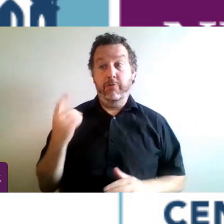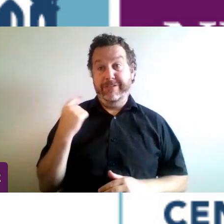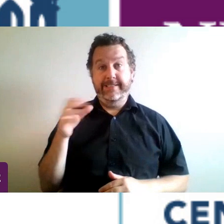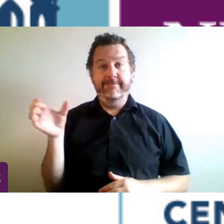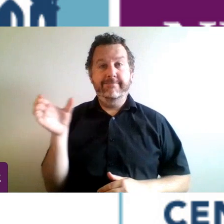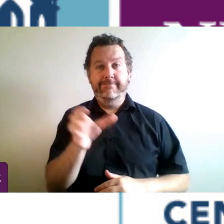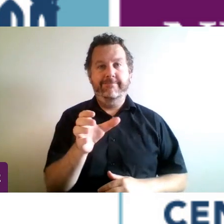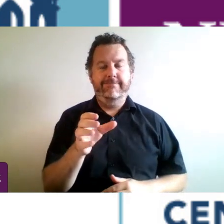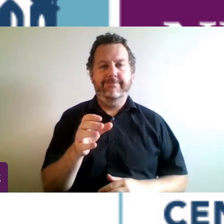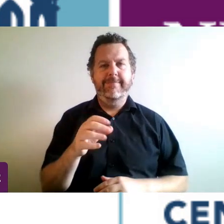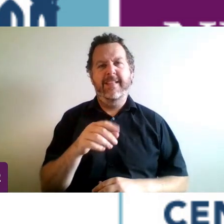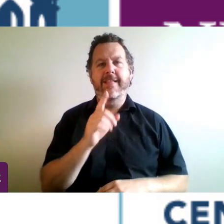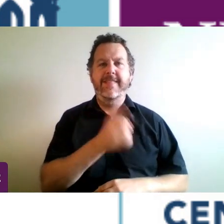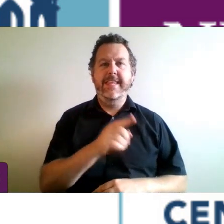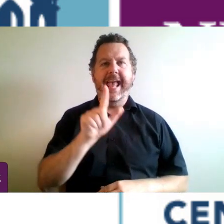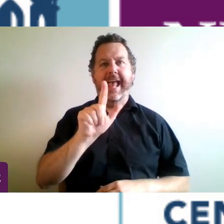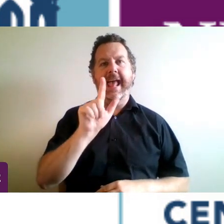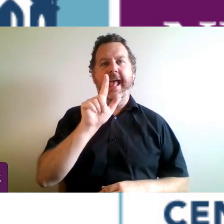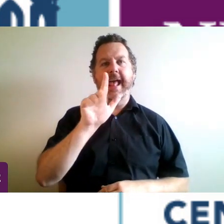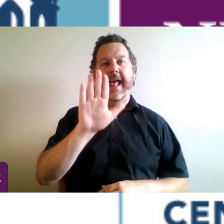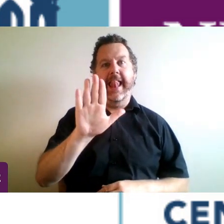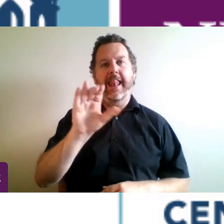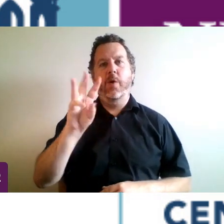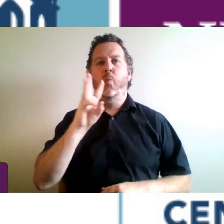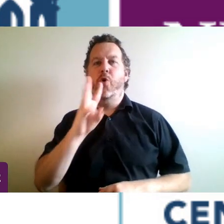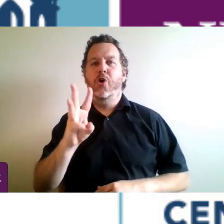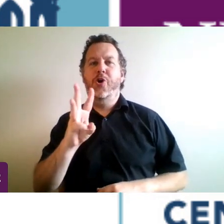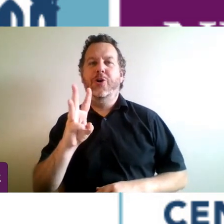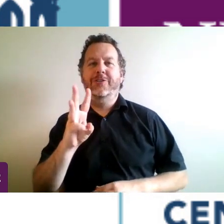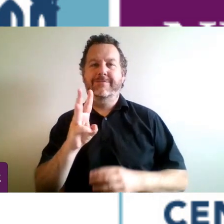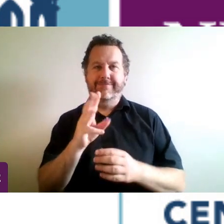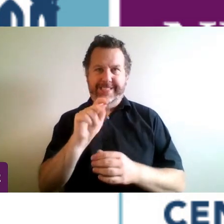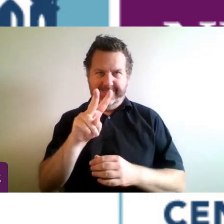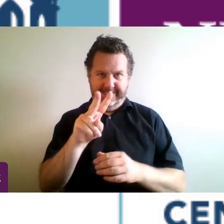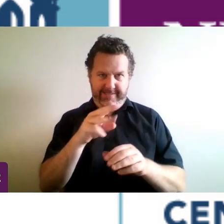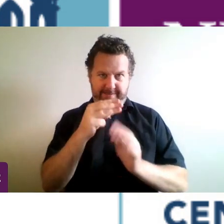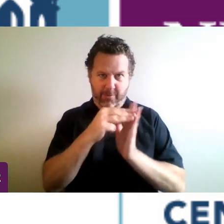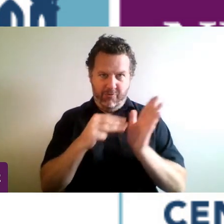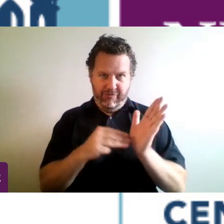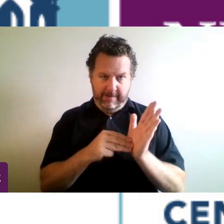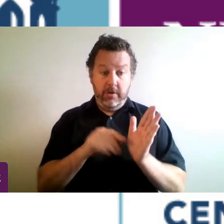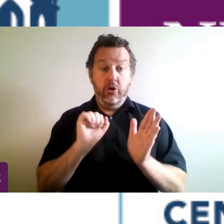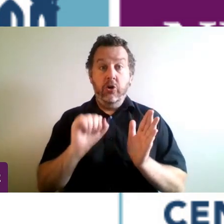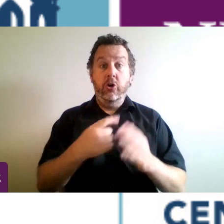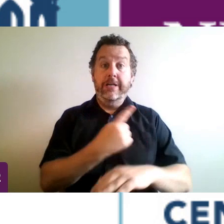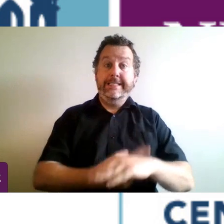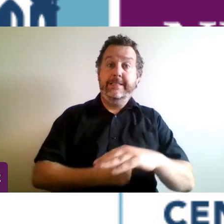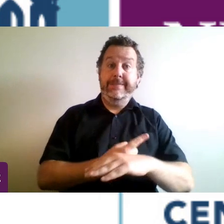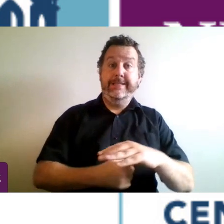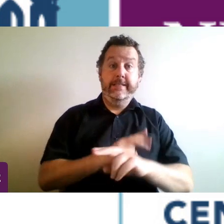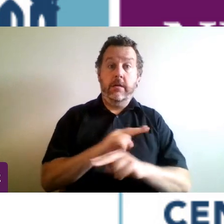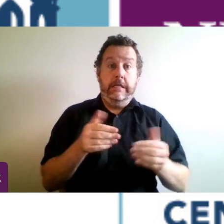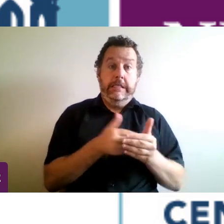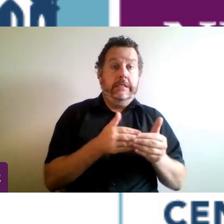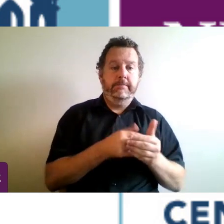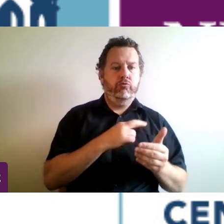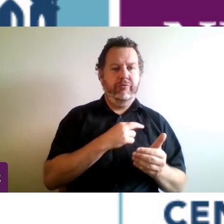She is a wonderful role where her disability has been hidden. It is not the main plot point of her entire character.